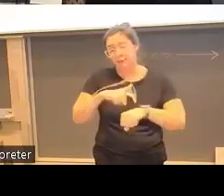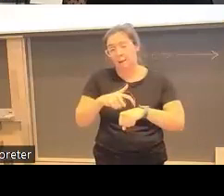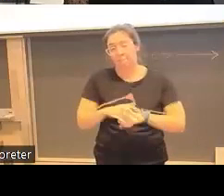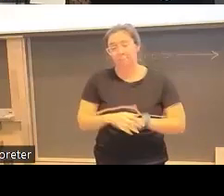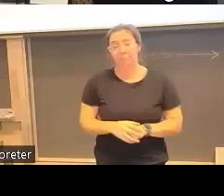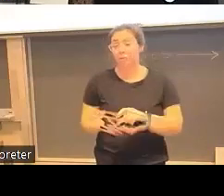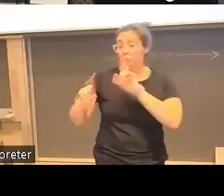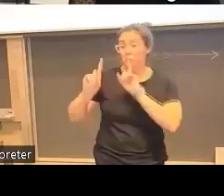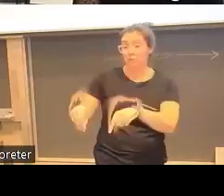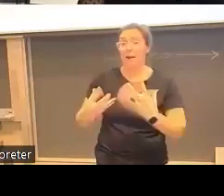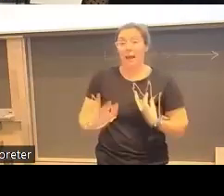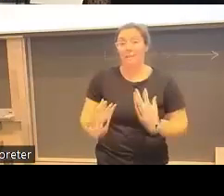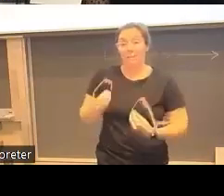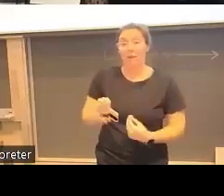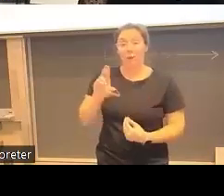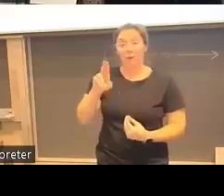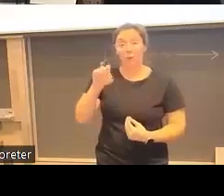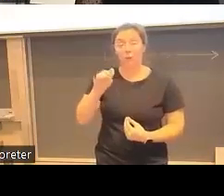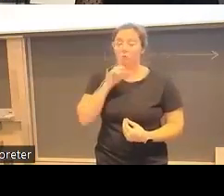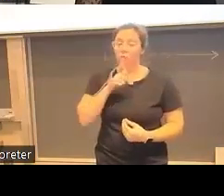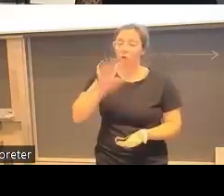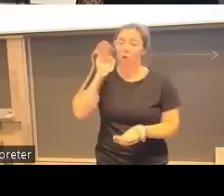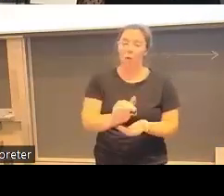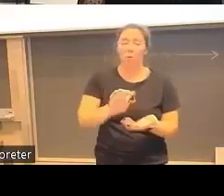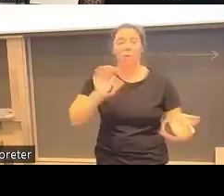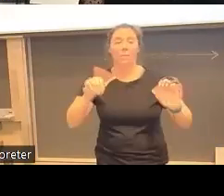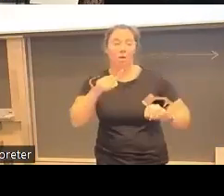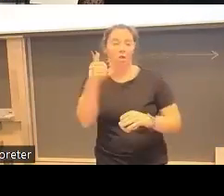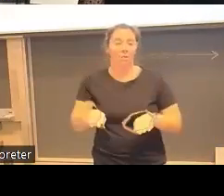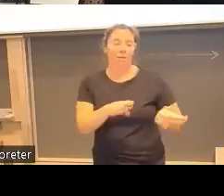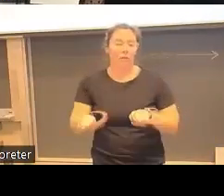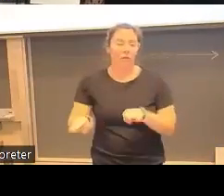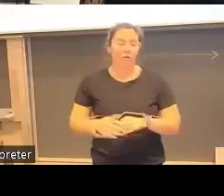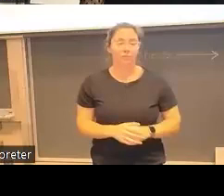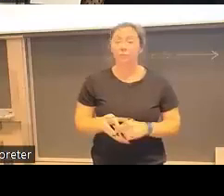to empathic cues was generally low as compared to other behaviors while residents were relatively